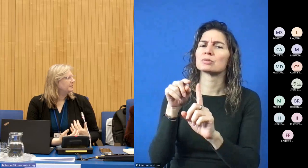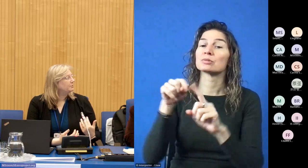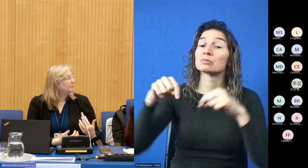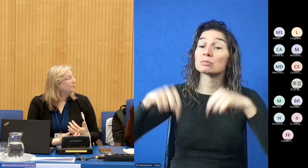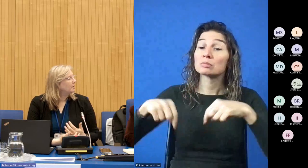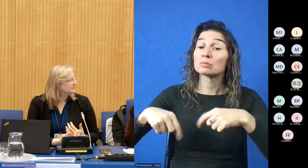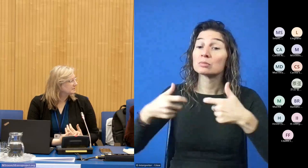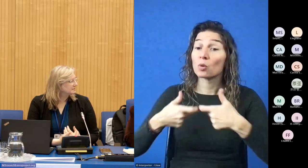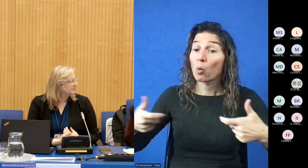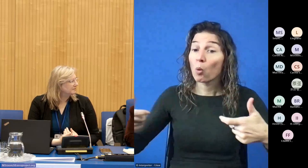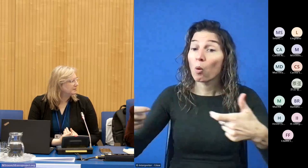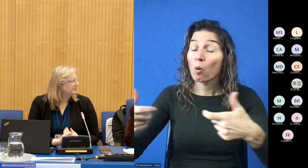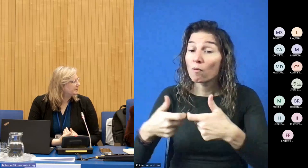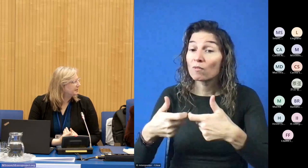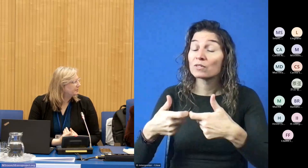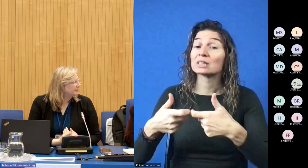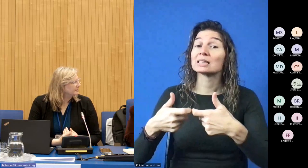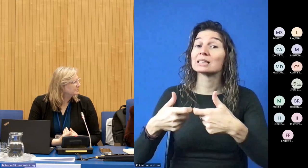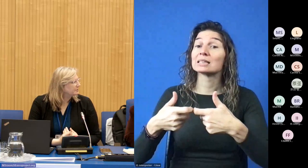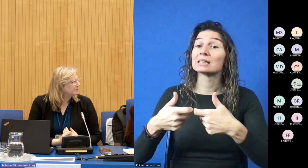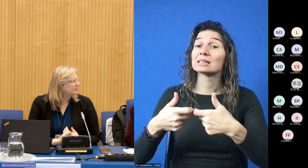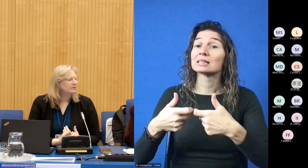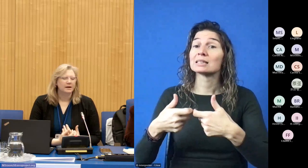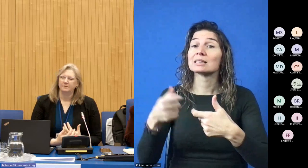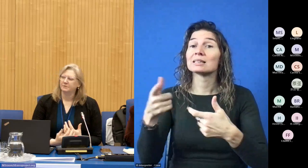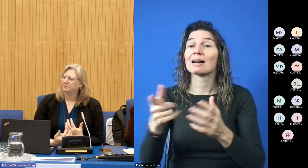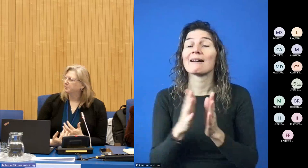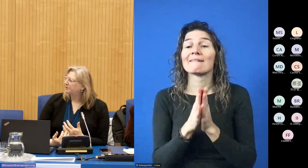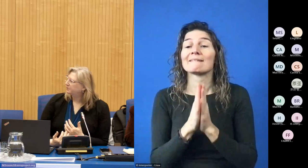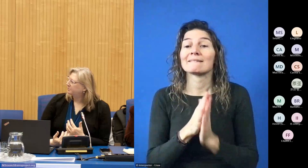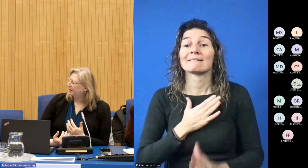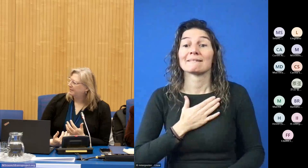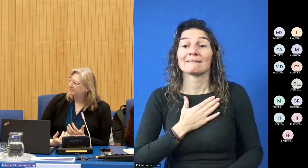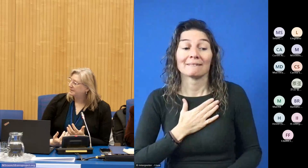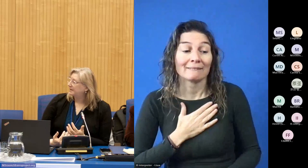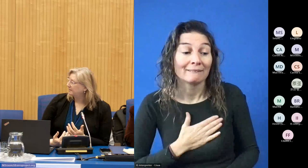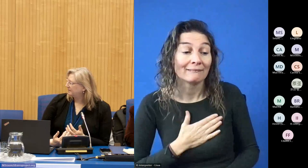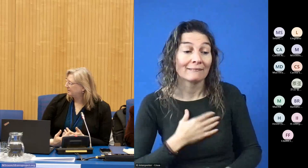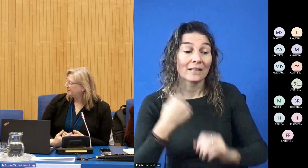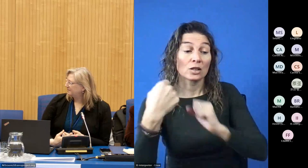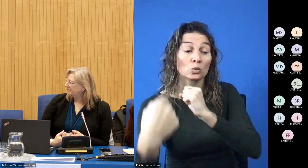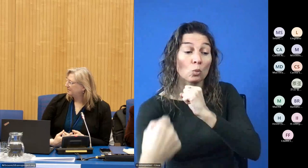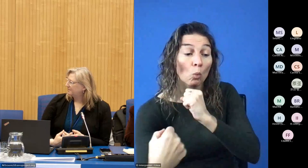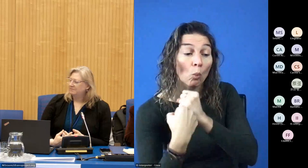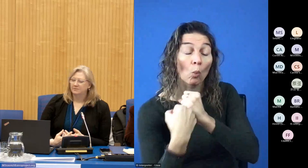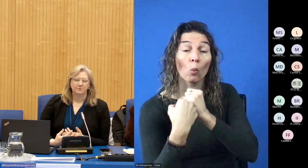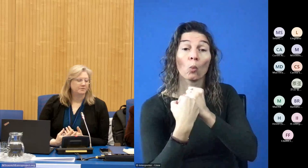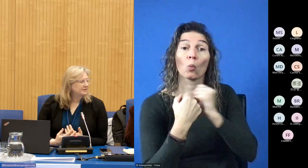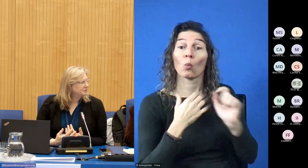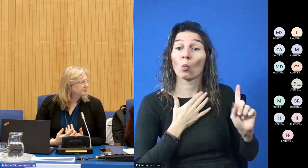be your request of people in the audience? What kind of support are you seeking to advance your